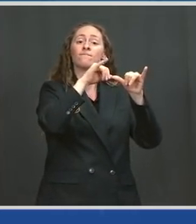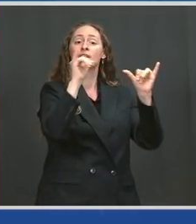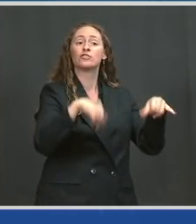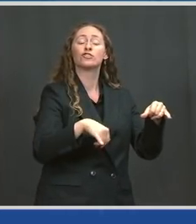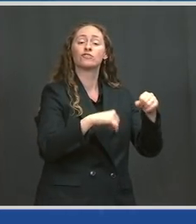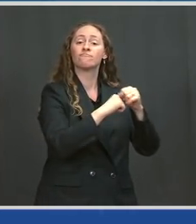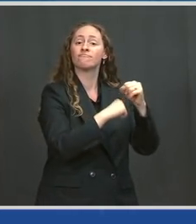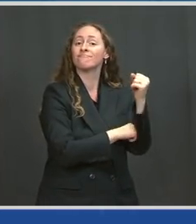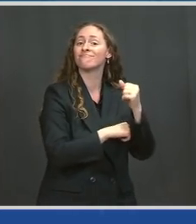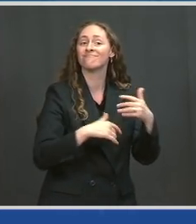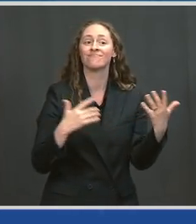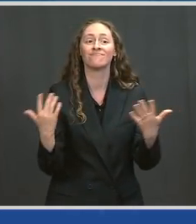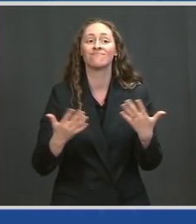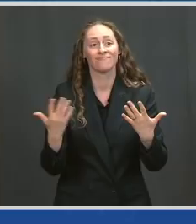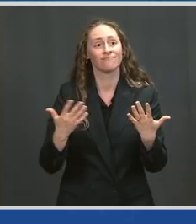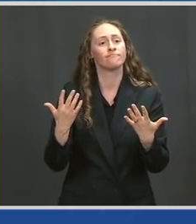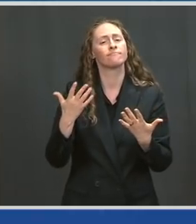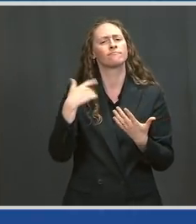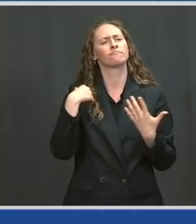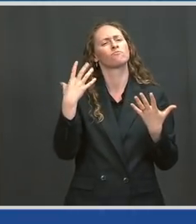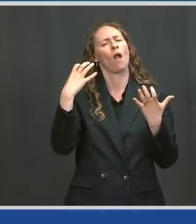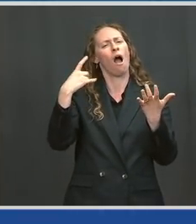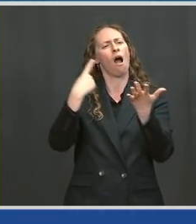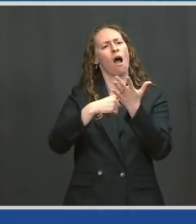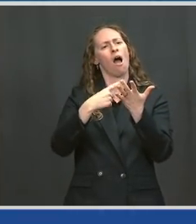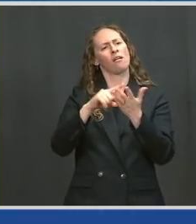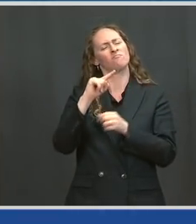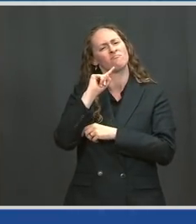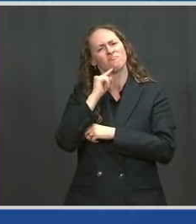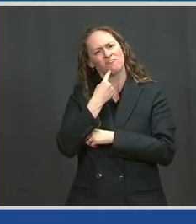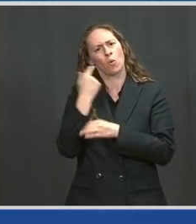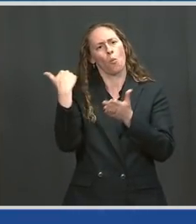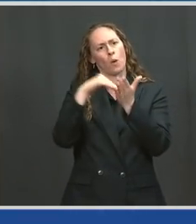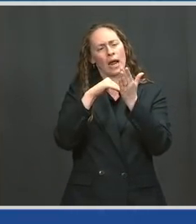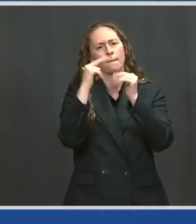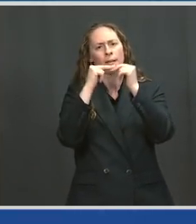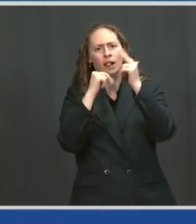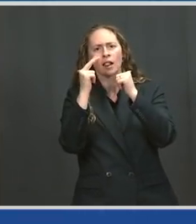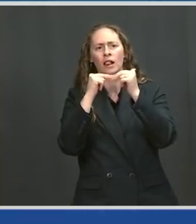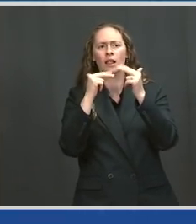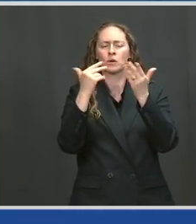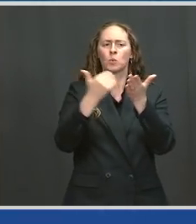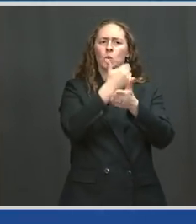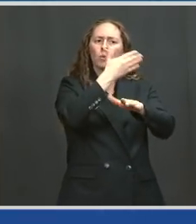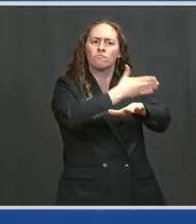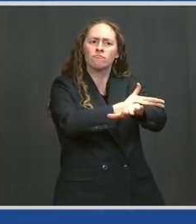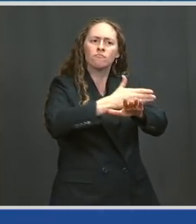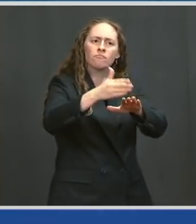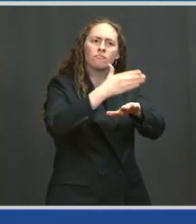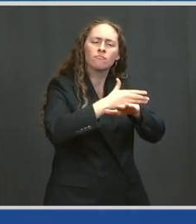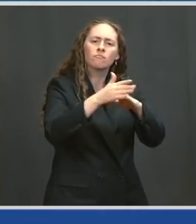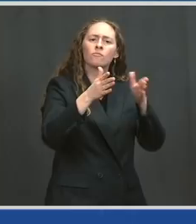of actually rebuilding roads and highways, filling in the sidewalks and cracks, installing street lights and high-speed internet,